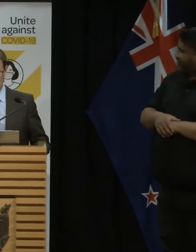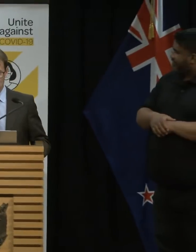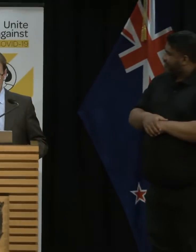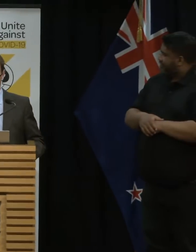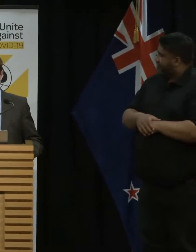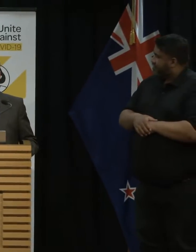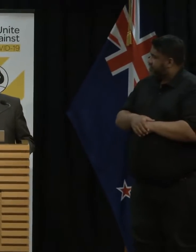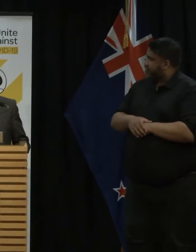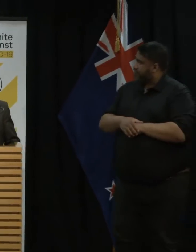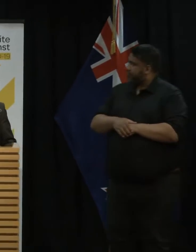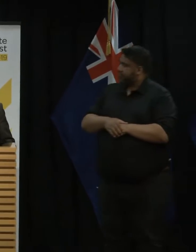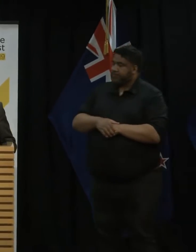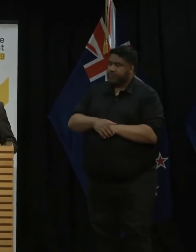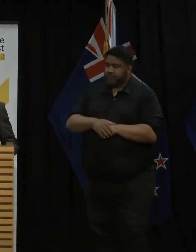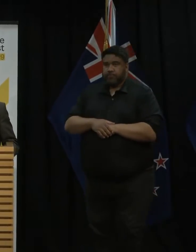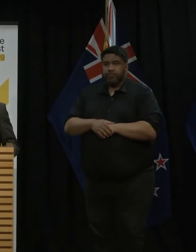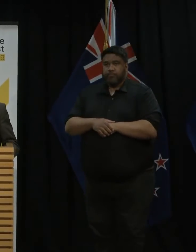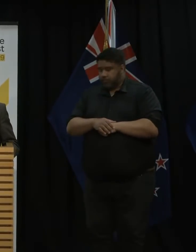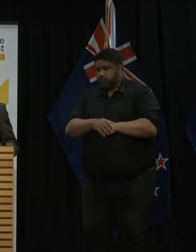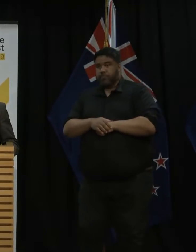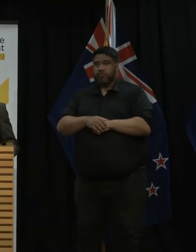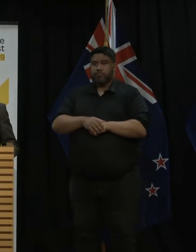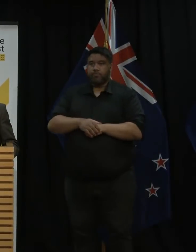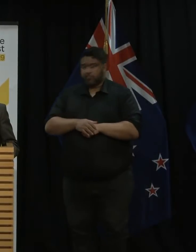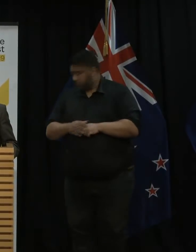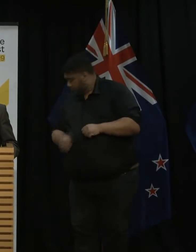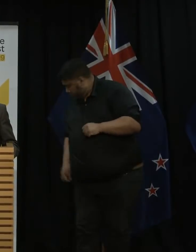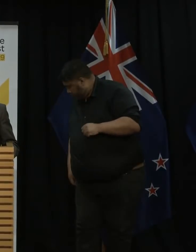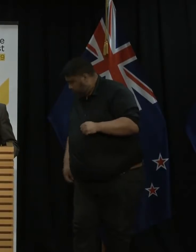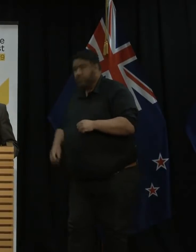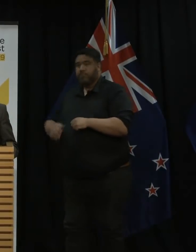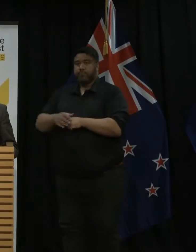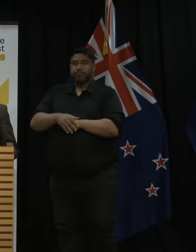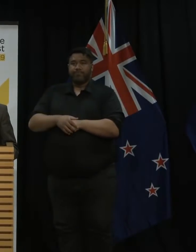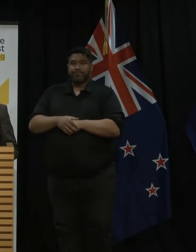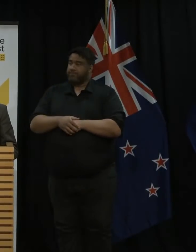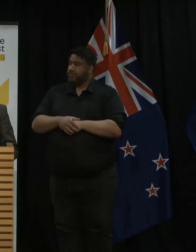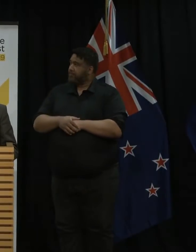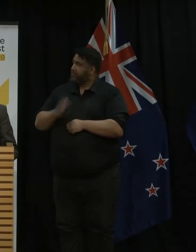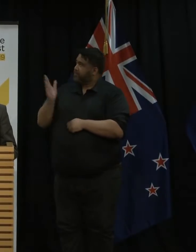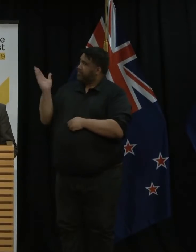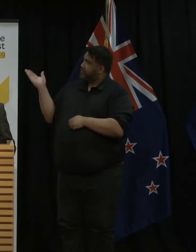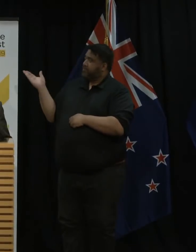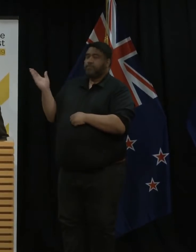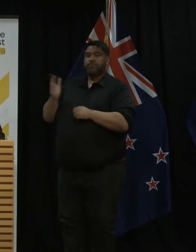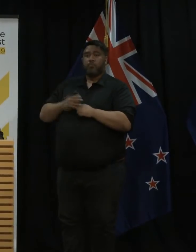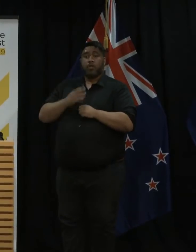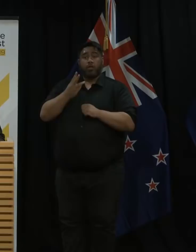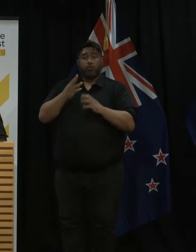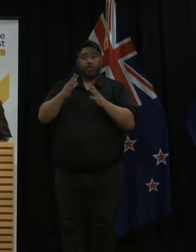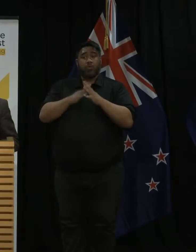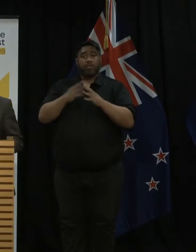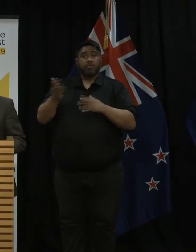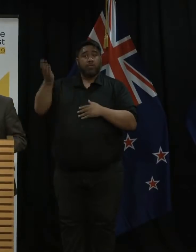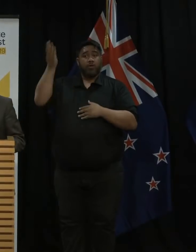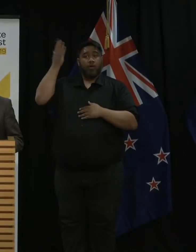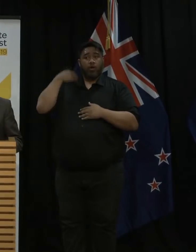the side while I do that.